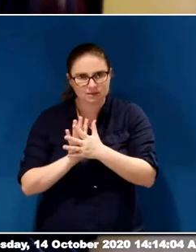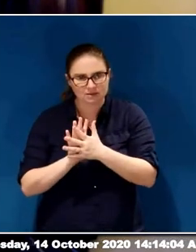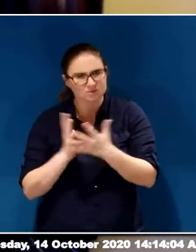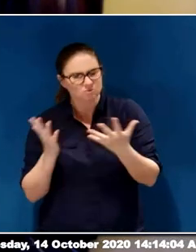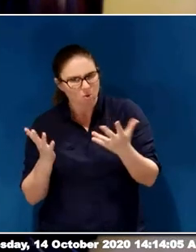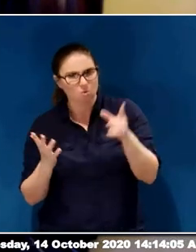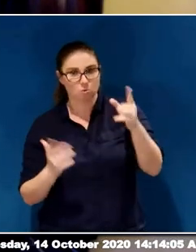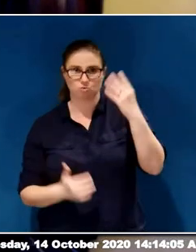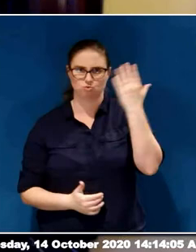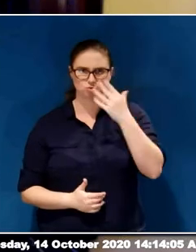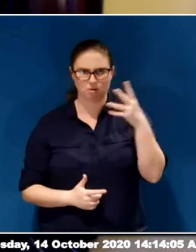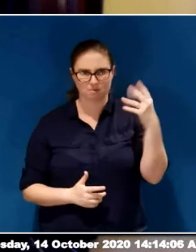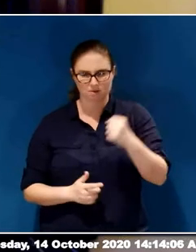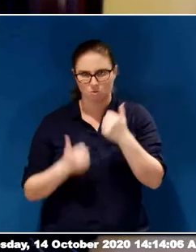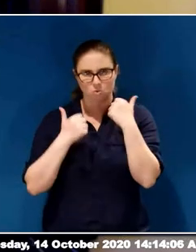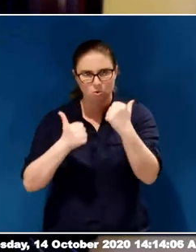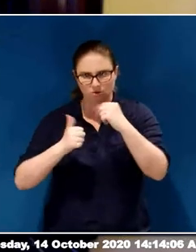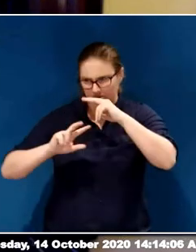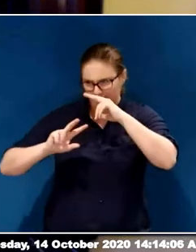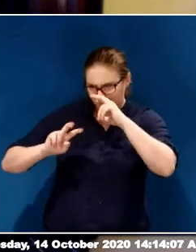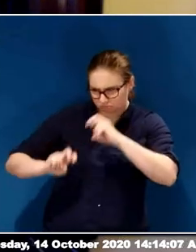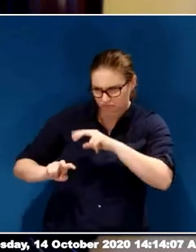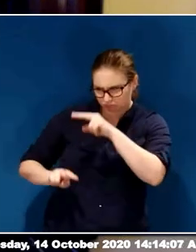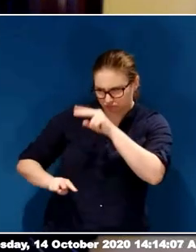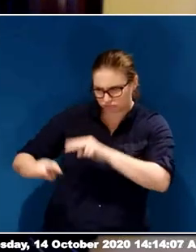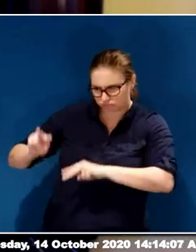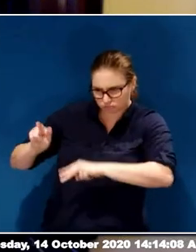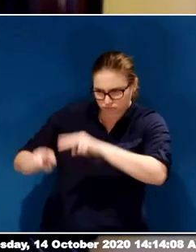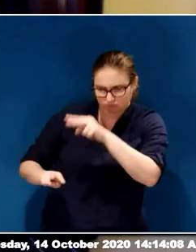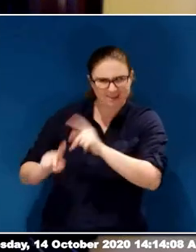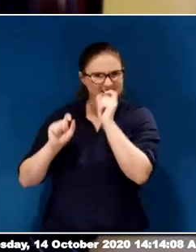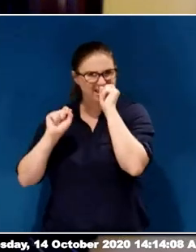understand the nature of underachievement so that they can select